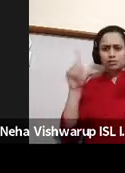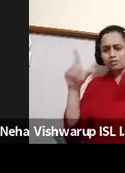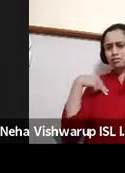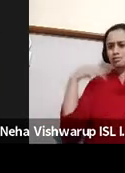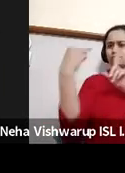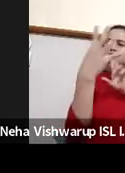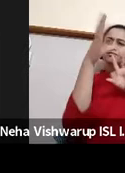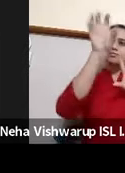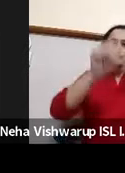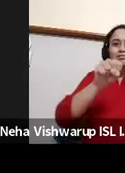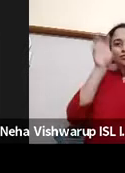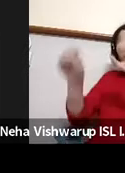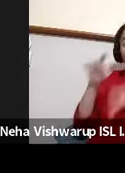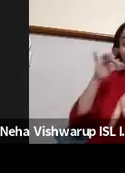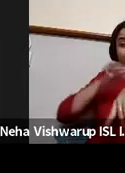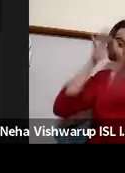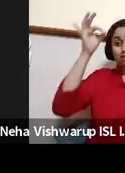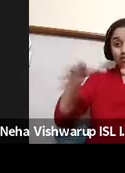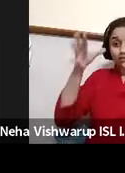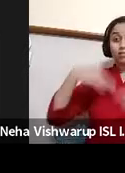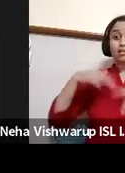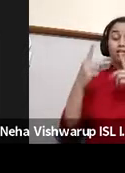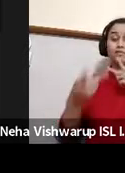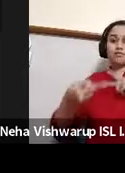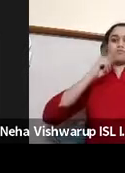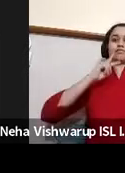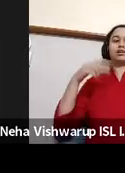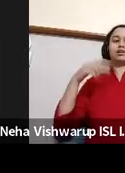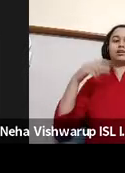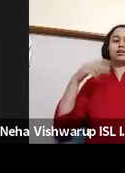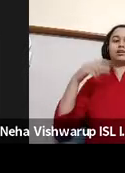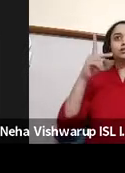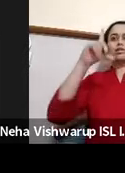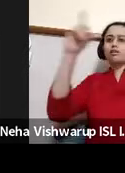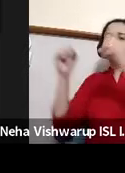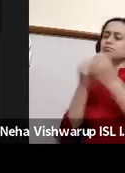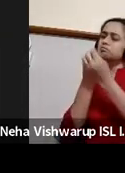and at the right moment reflects in a number of his outdoor photographs especially of ceremonial events